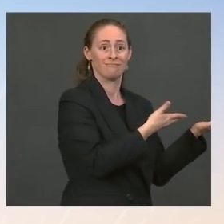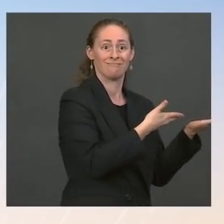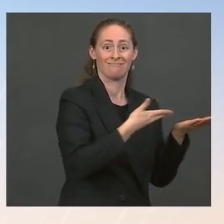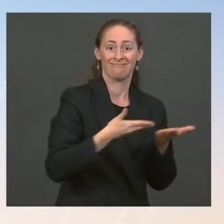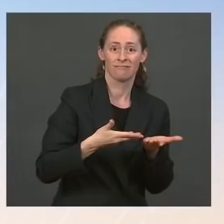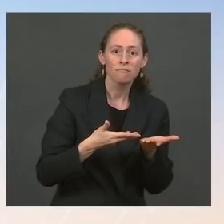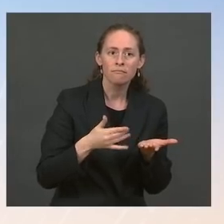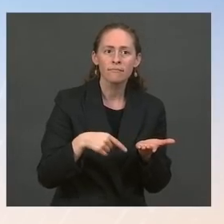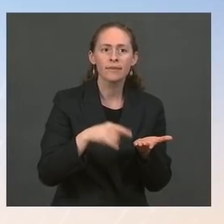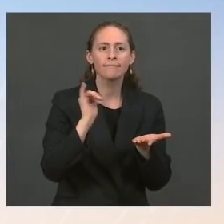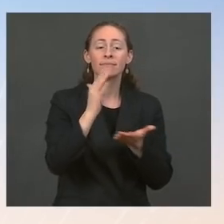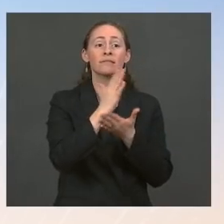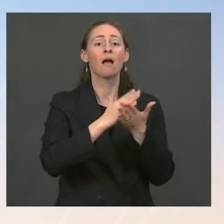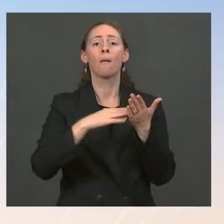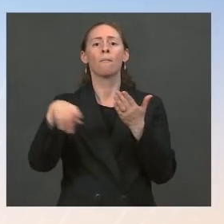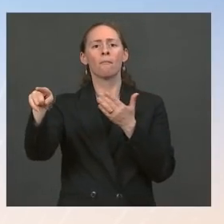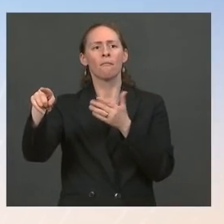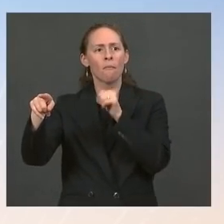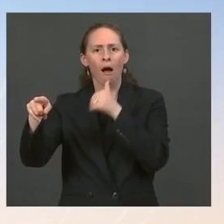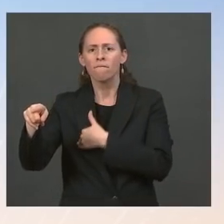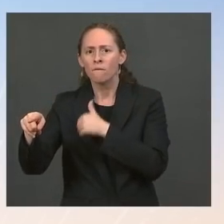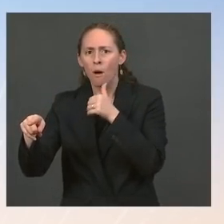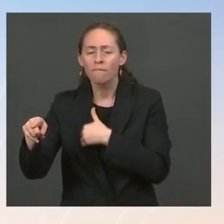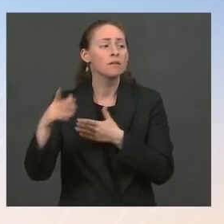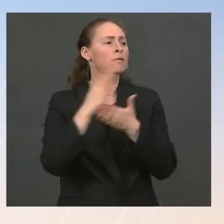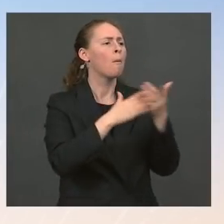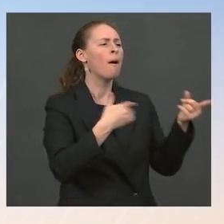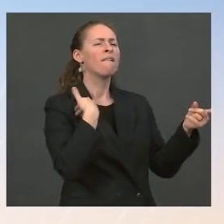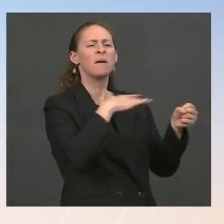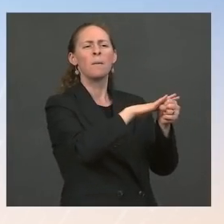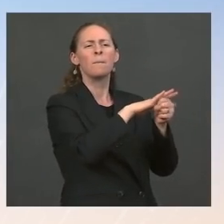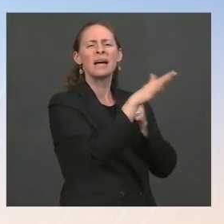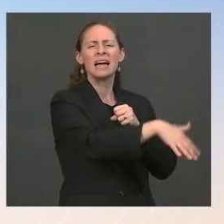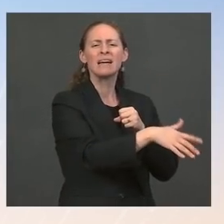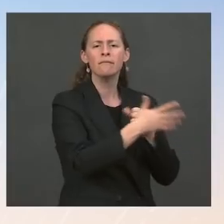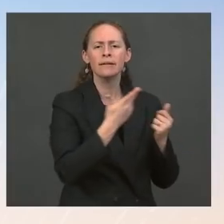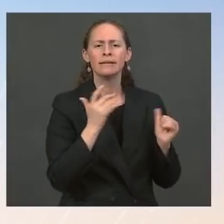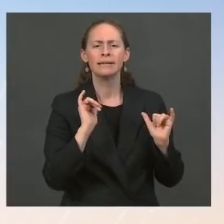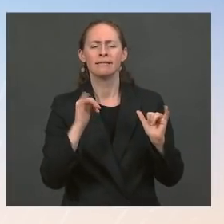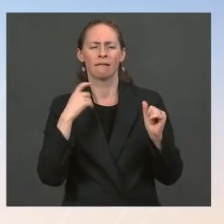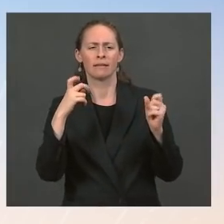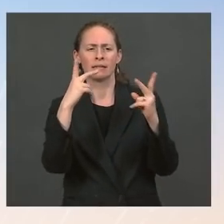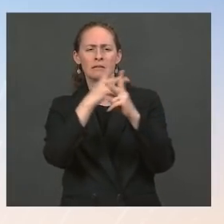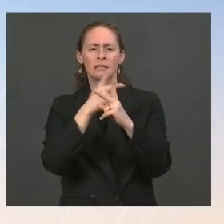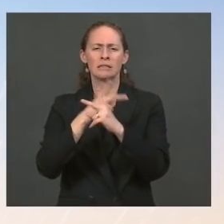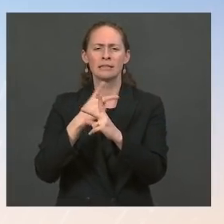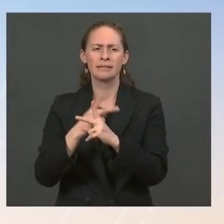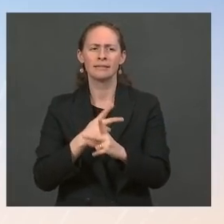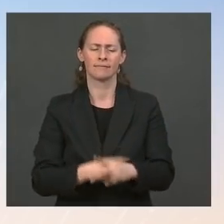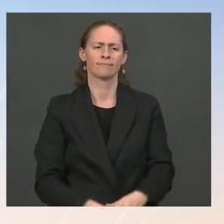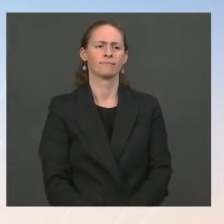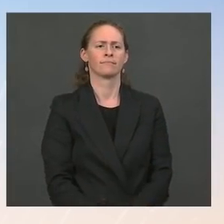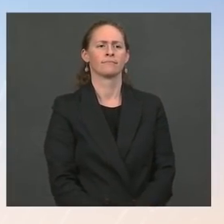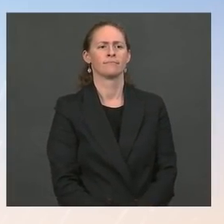and that's something that we are also working to address. We are certainly well aware of the impact on any increase in gasoline prices